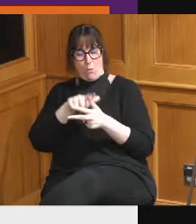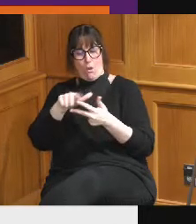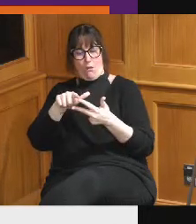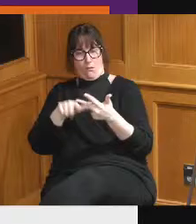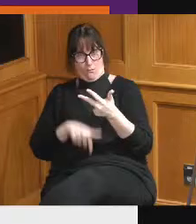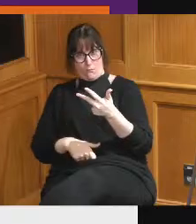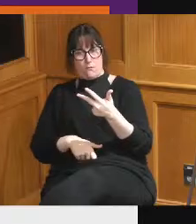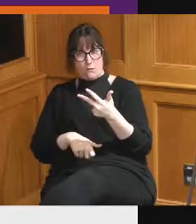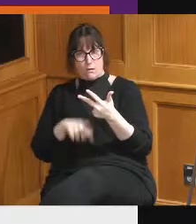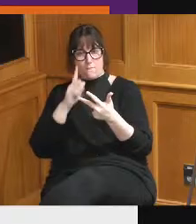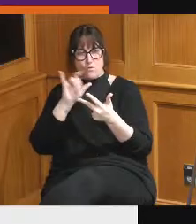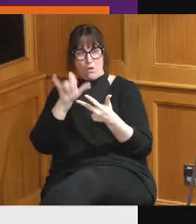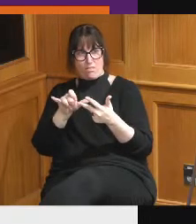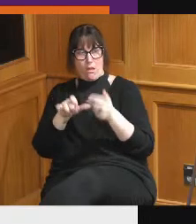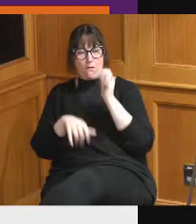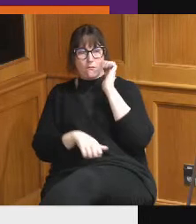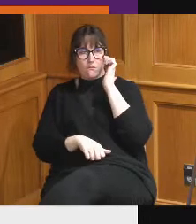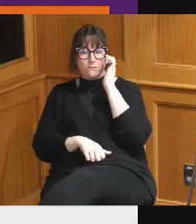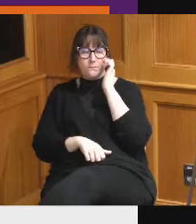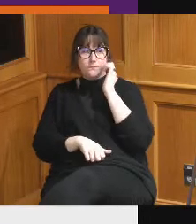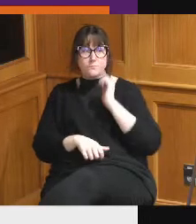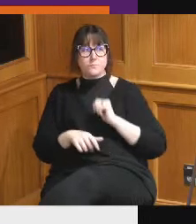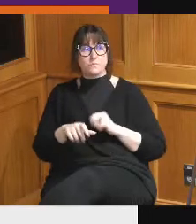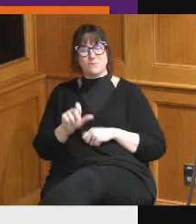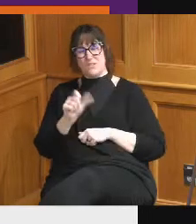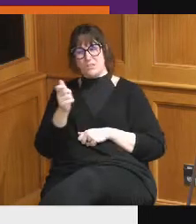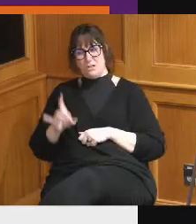the county funds another thing I want to call out here and I think it's really important part